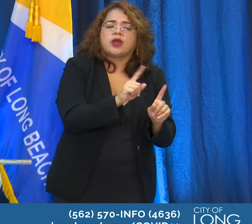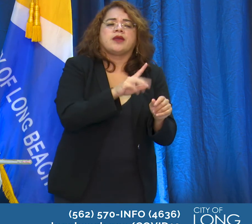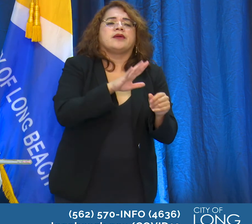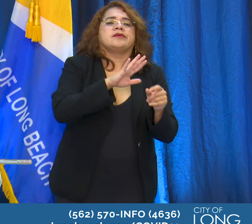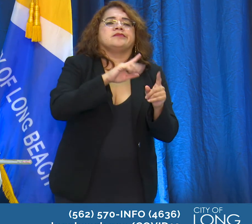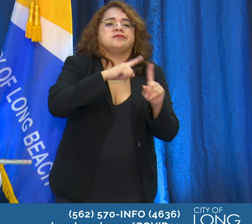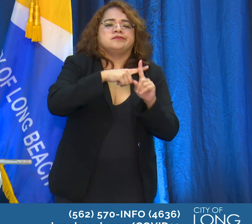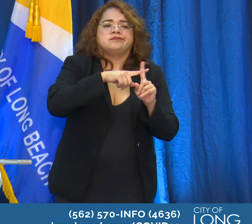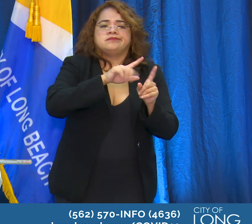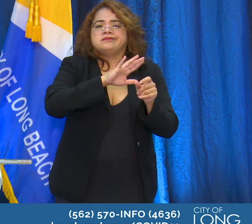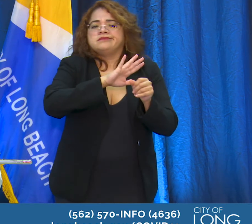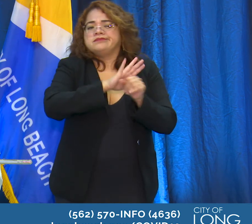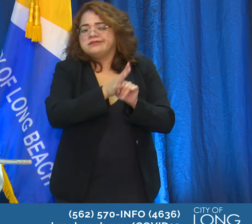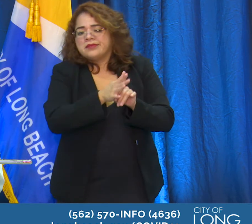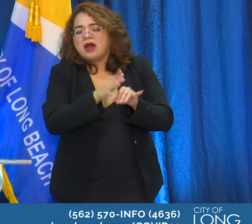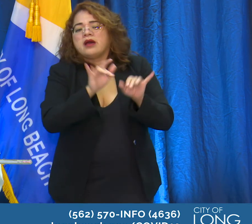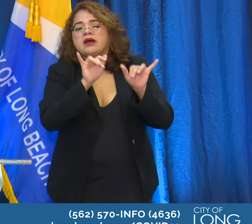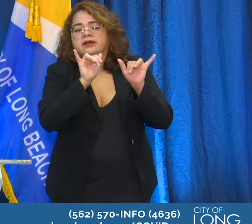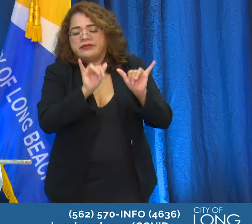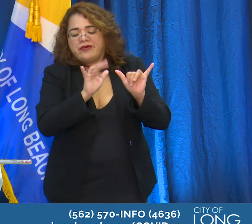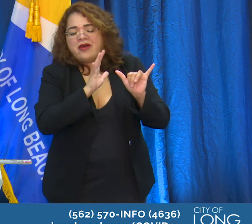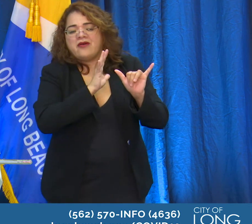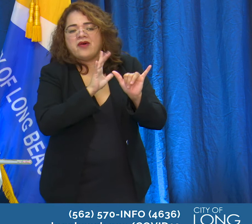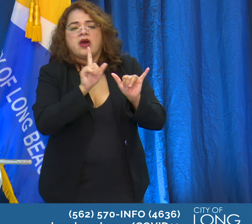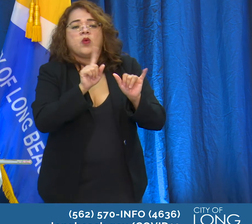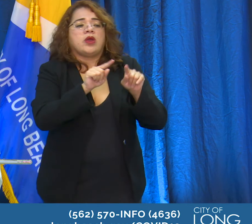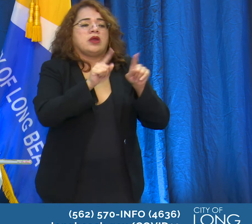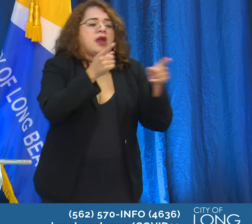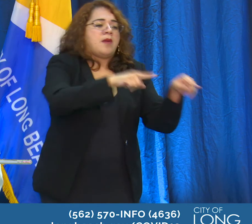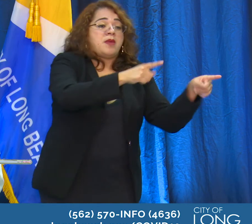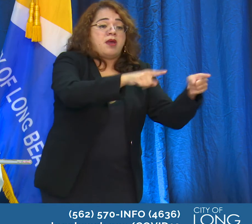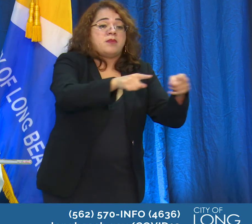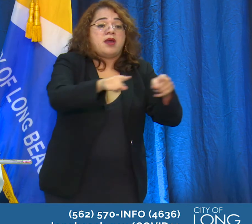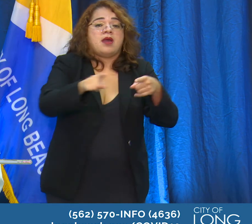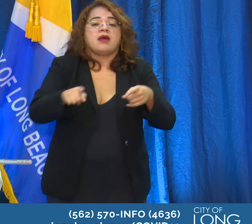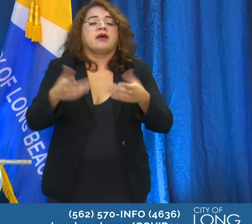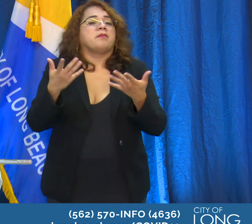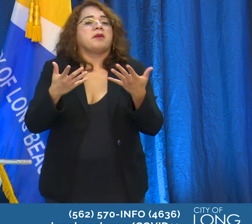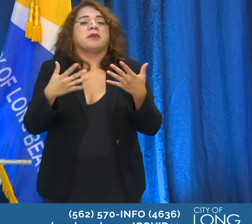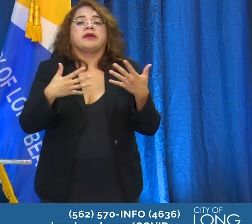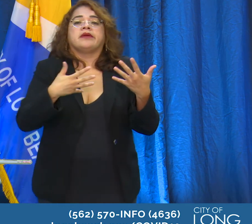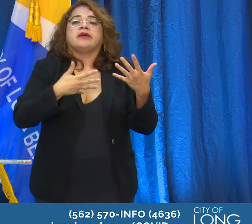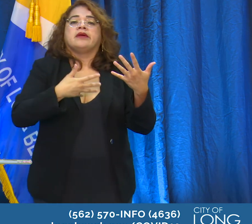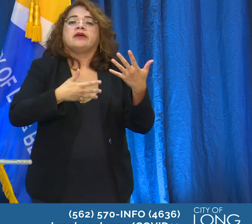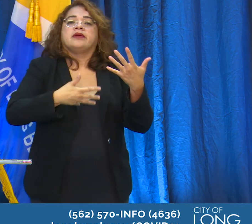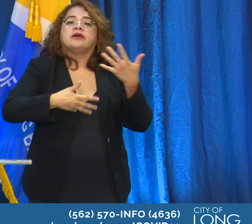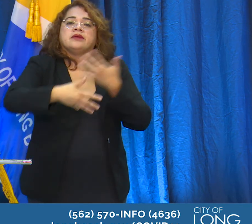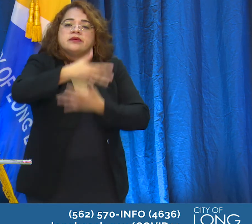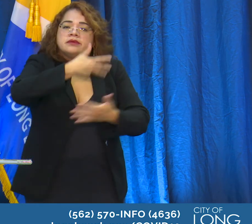and also to be able to let people know that they've been exposed and to follow the quarantine practices.